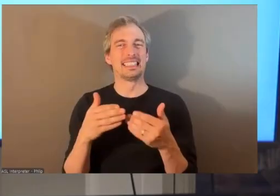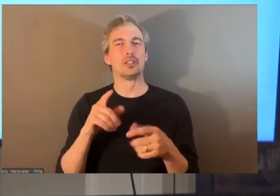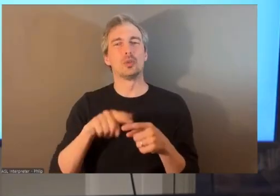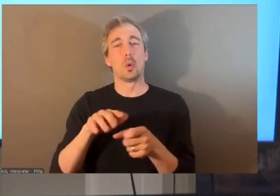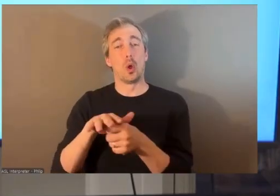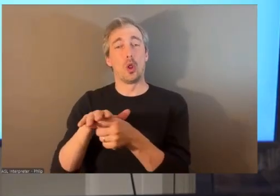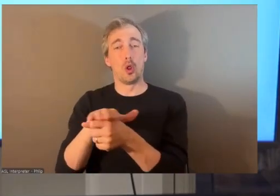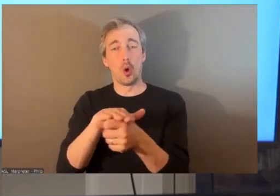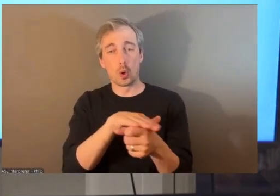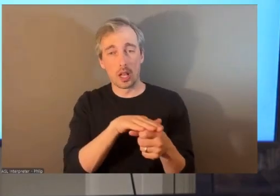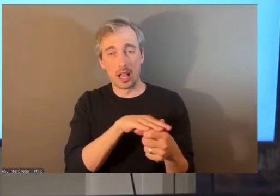But... Designers love icons.